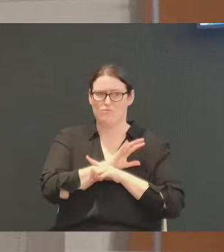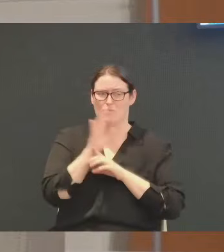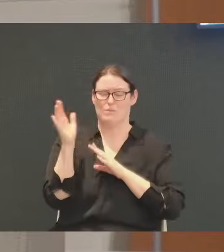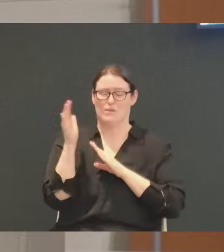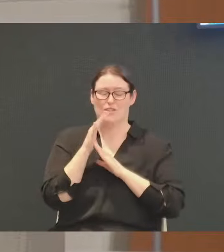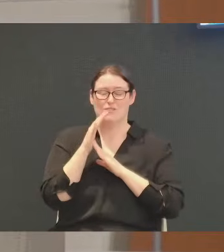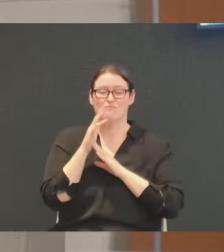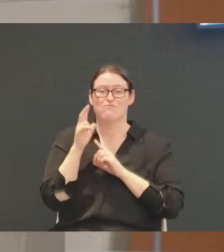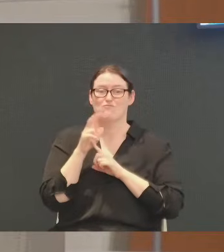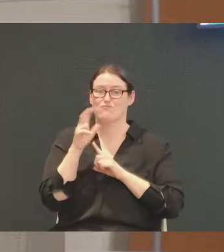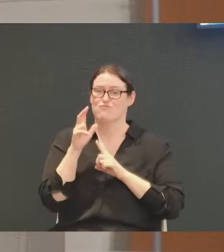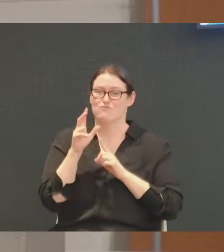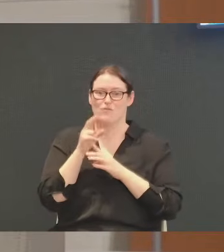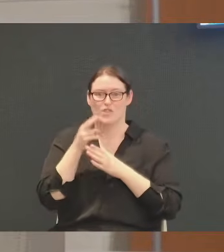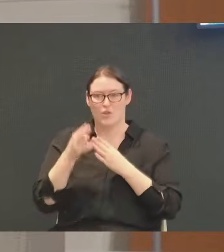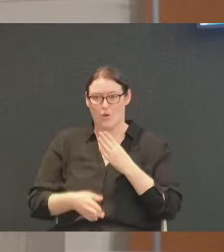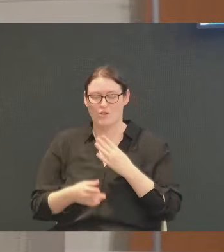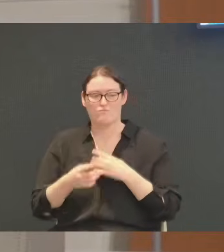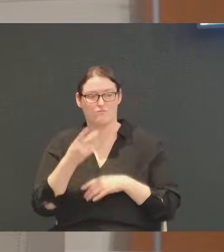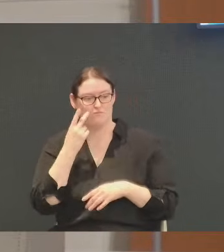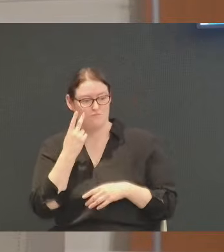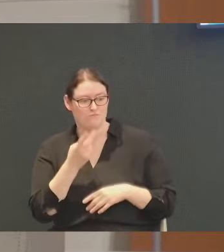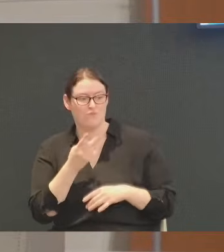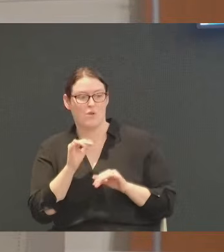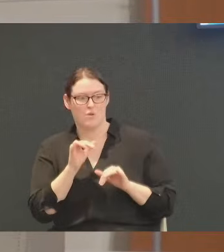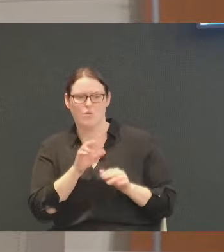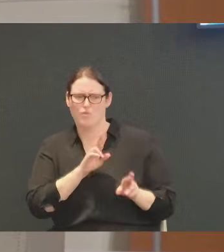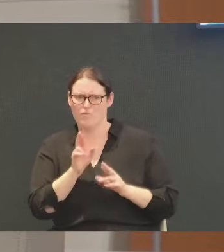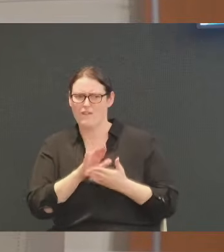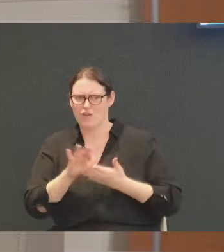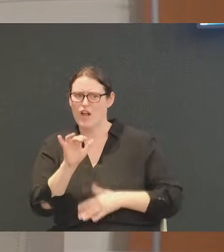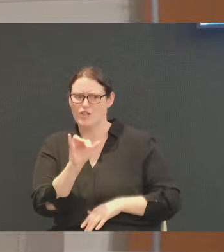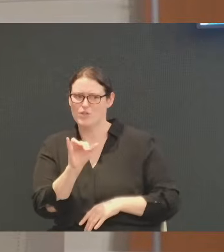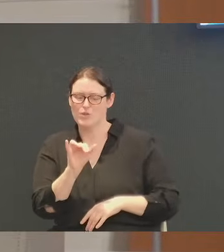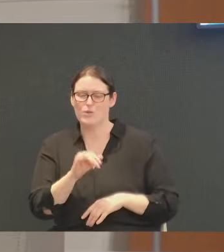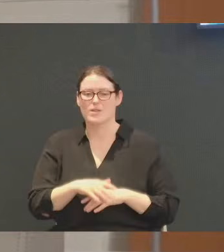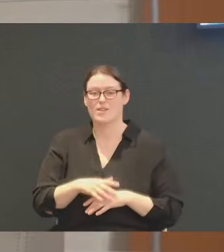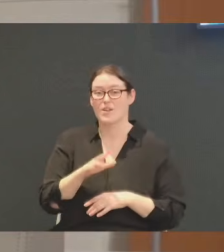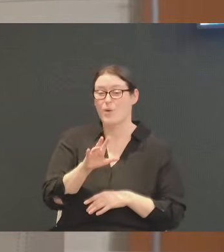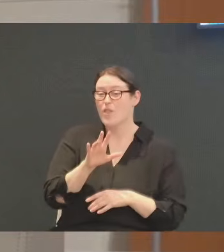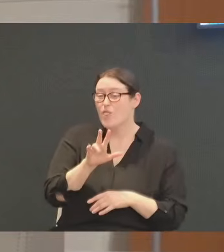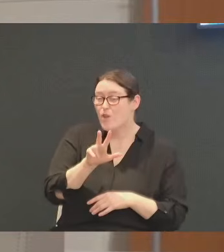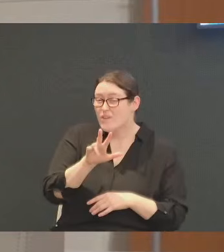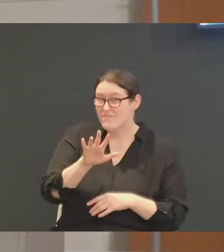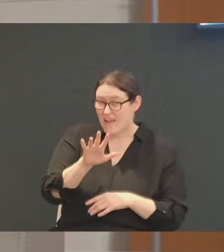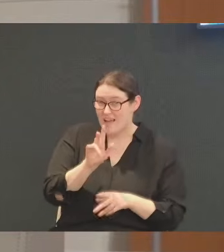level studies and earning her place among a select group of only 35 students participating in this